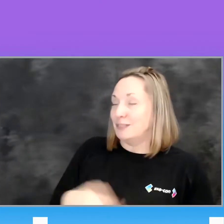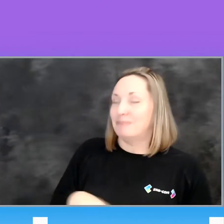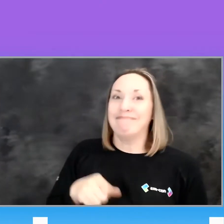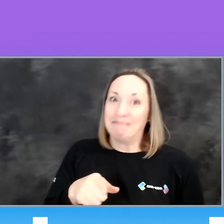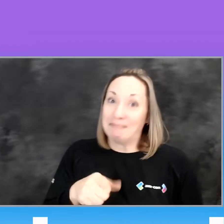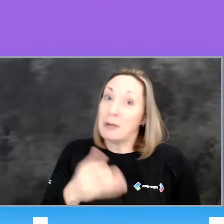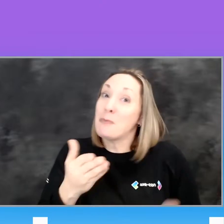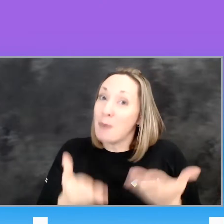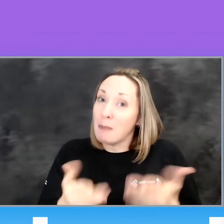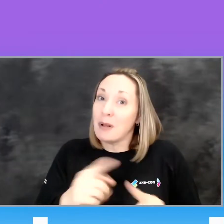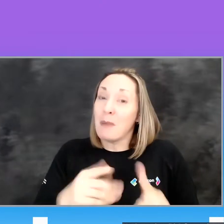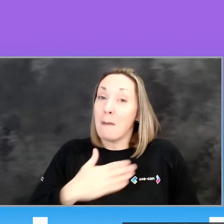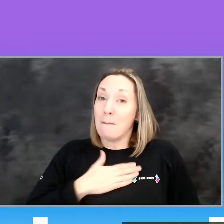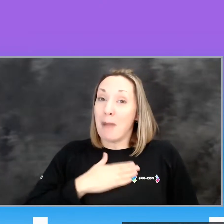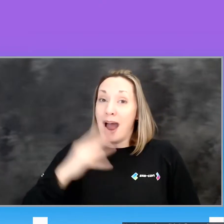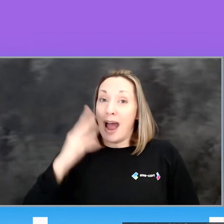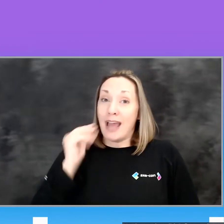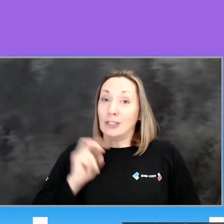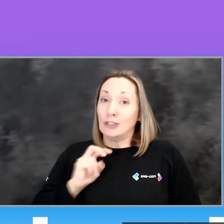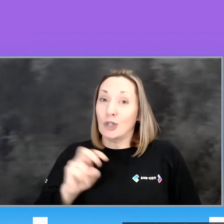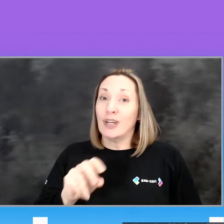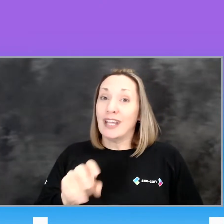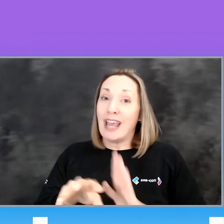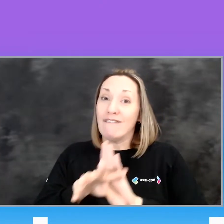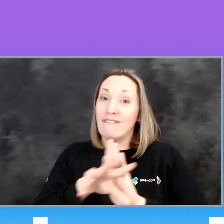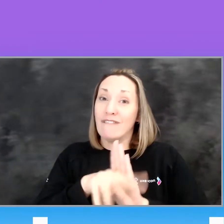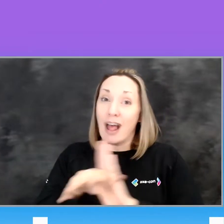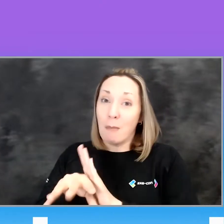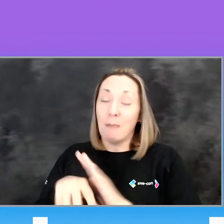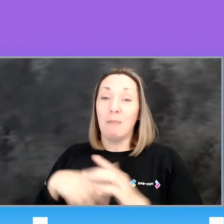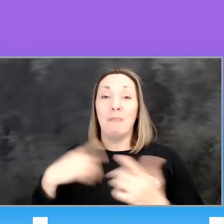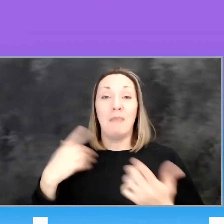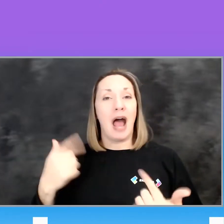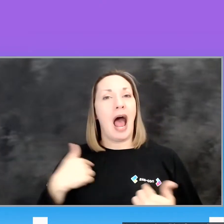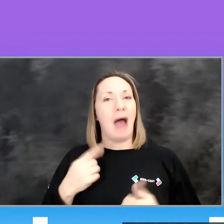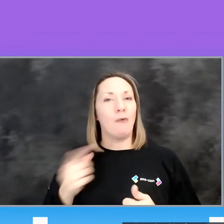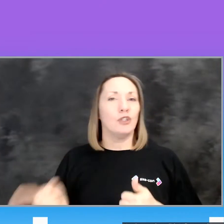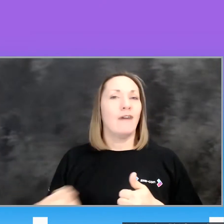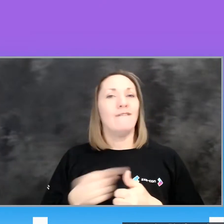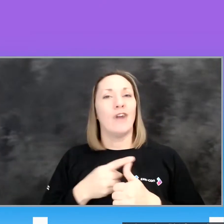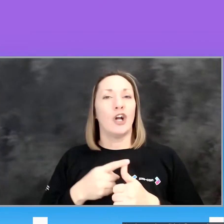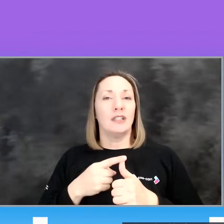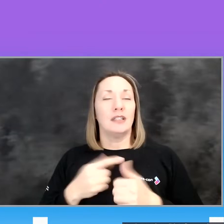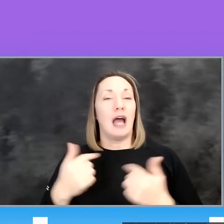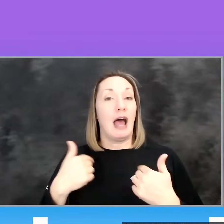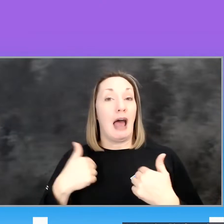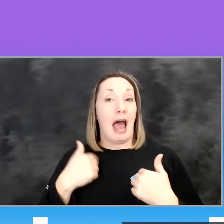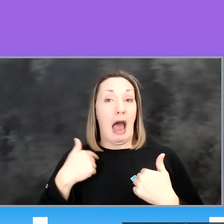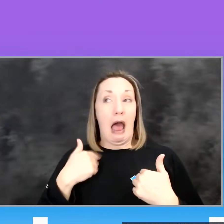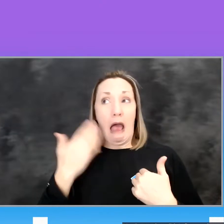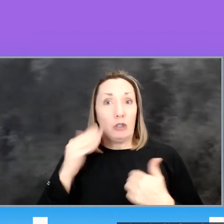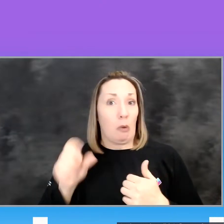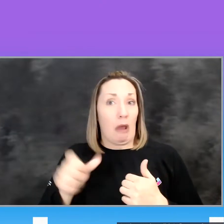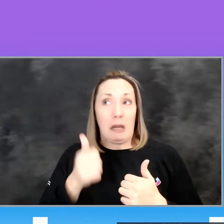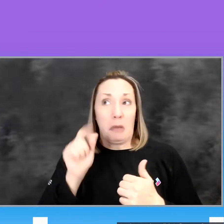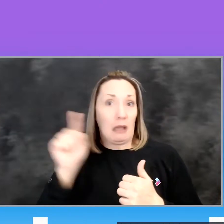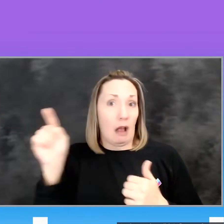But along my journey in film, you know, I was the first I